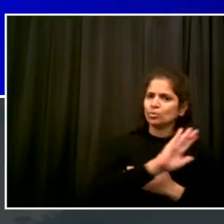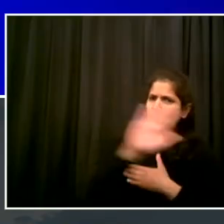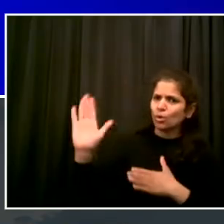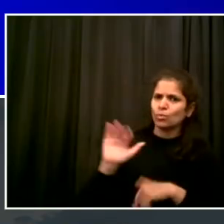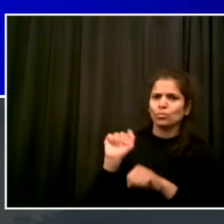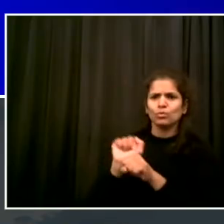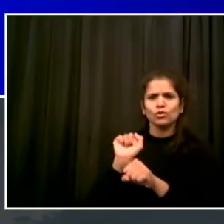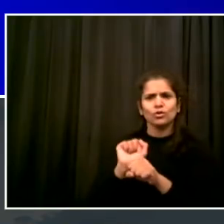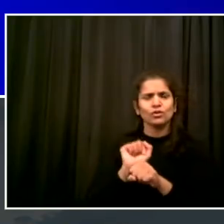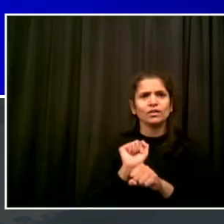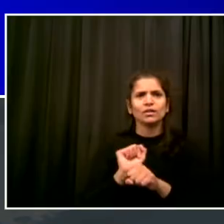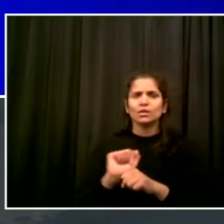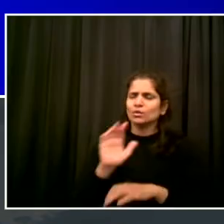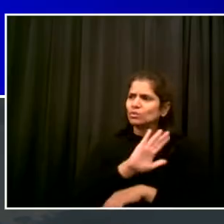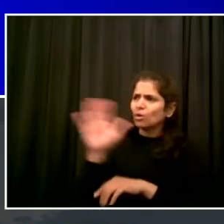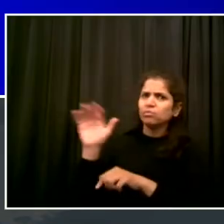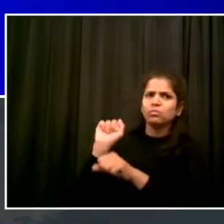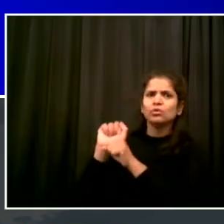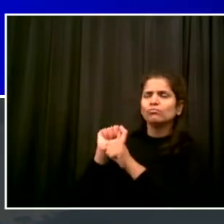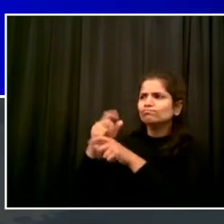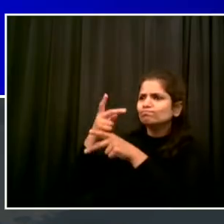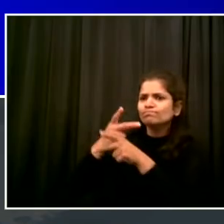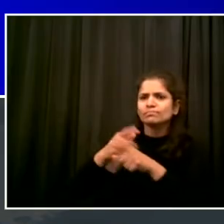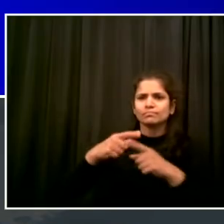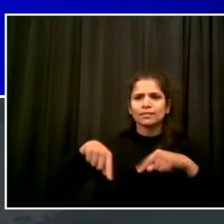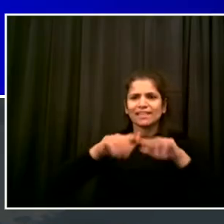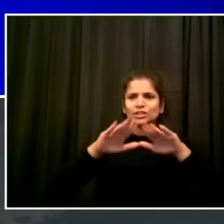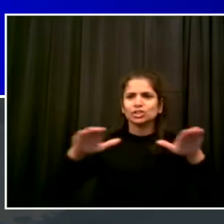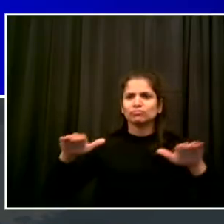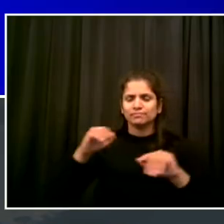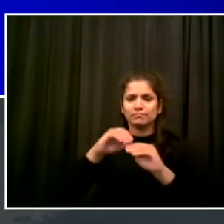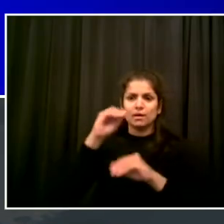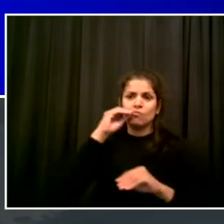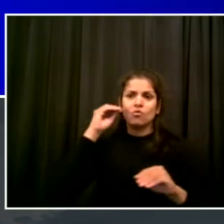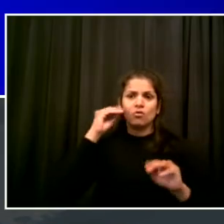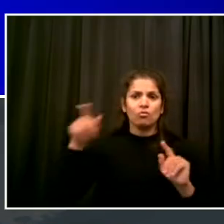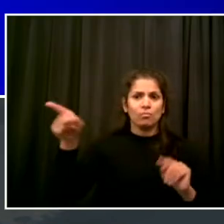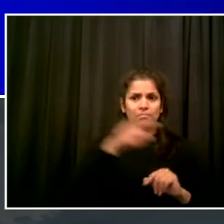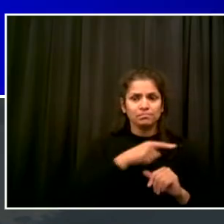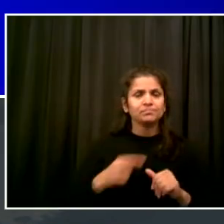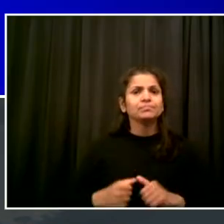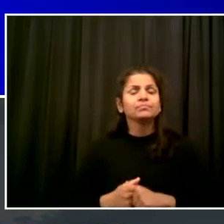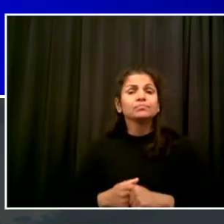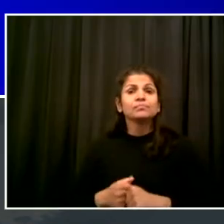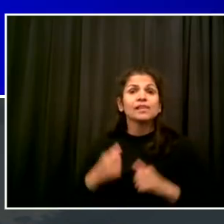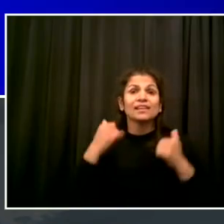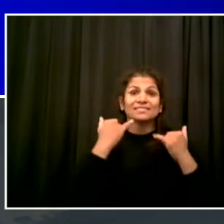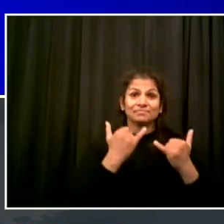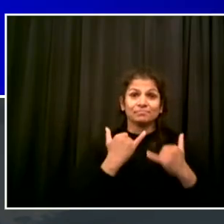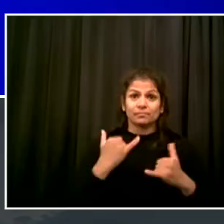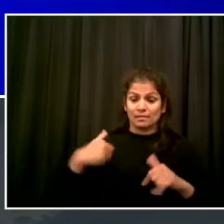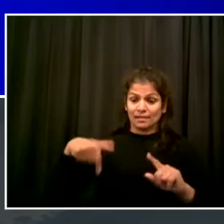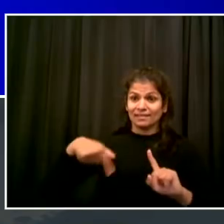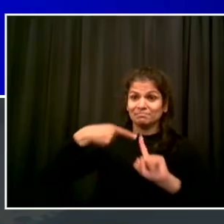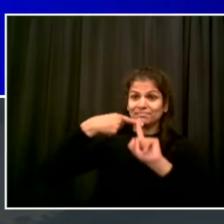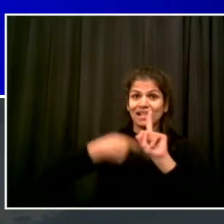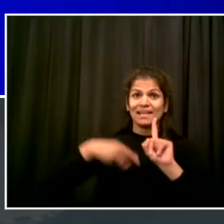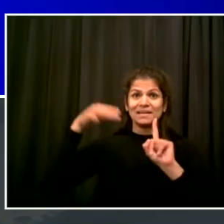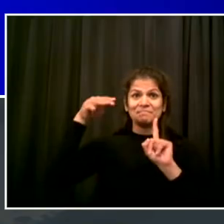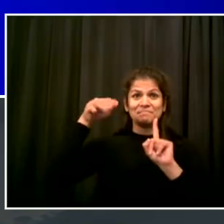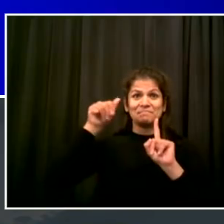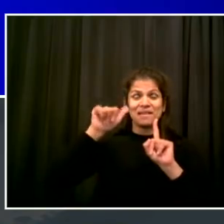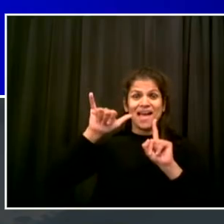YOU TO EVERYONE